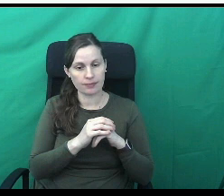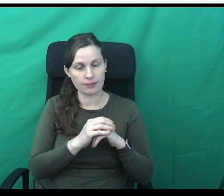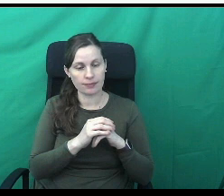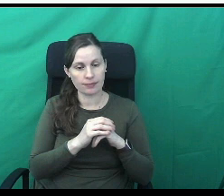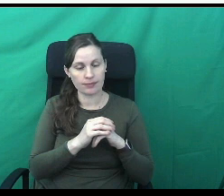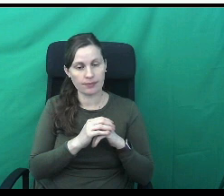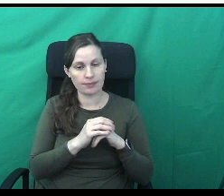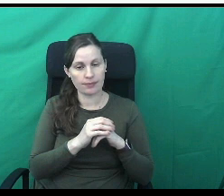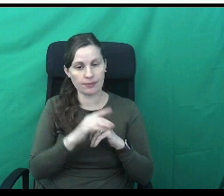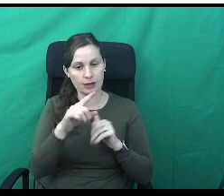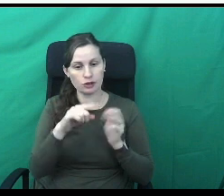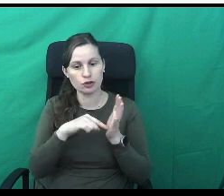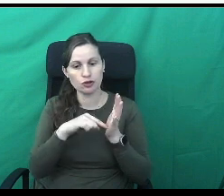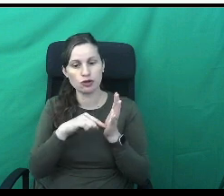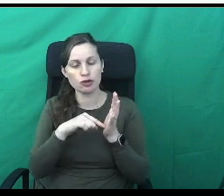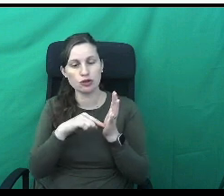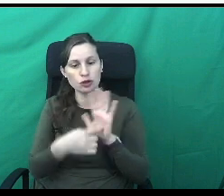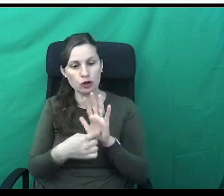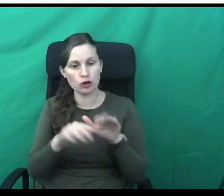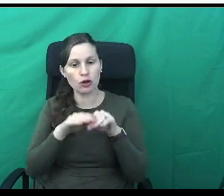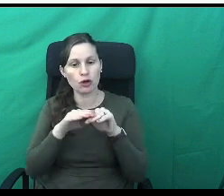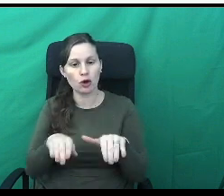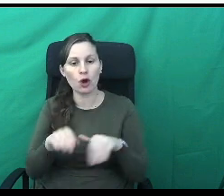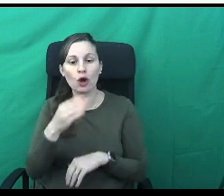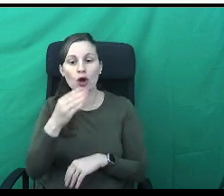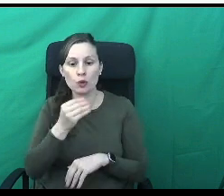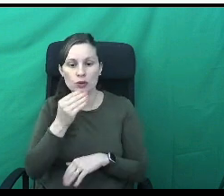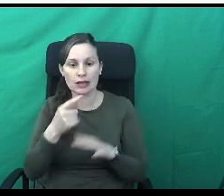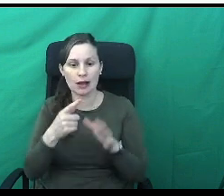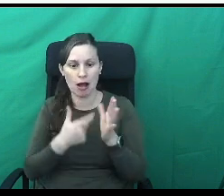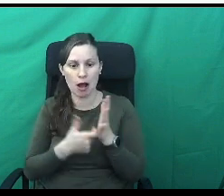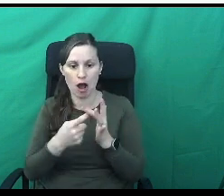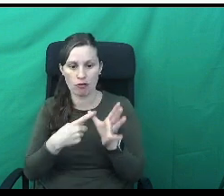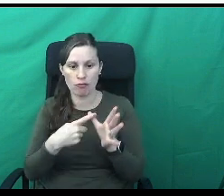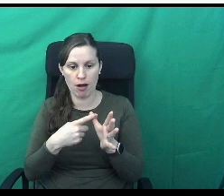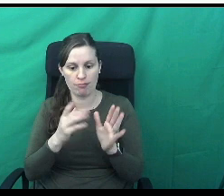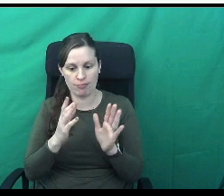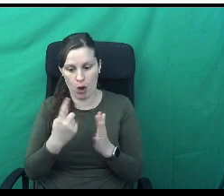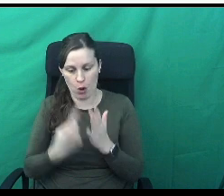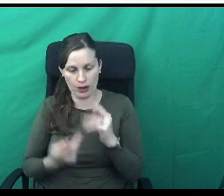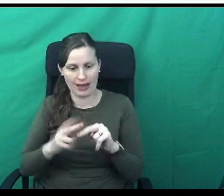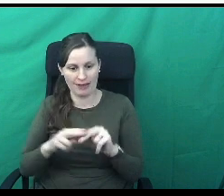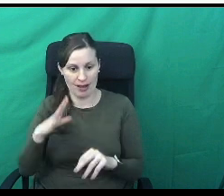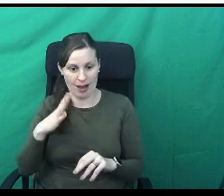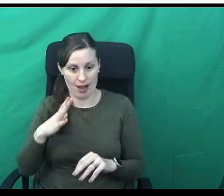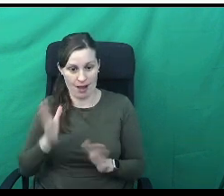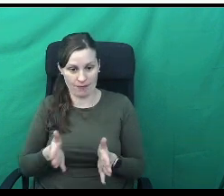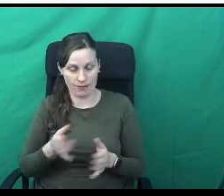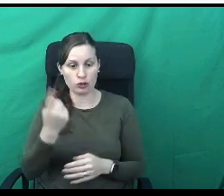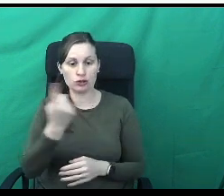example of not using ARIA unless you really have to. So someone's taking a a plain div element and